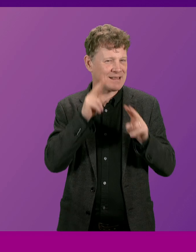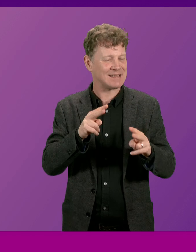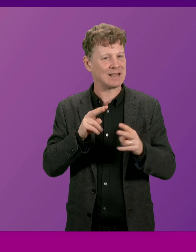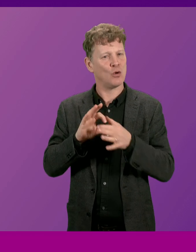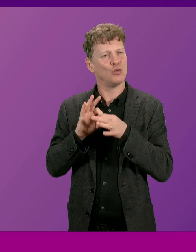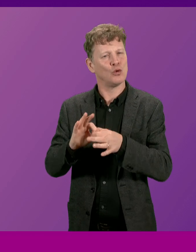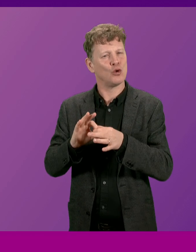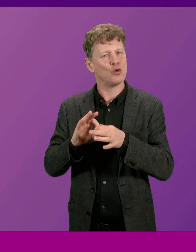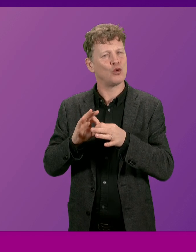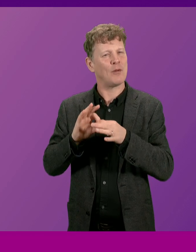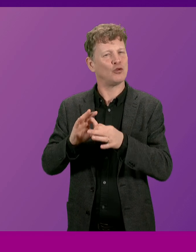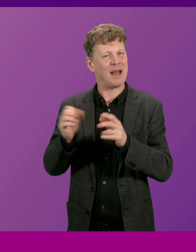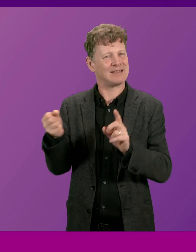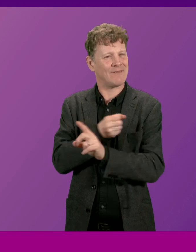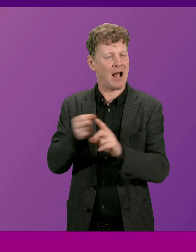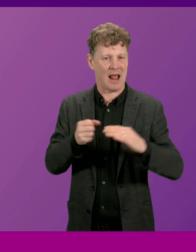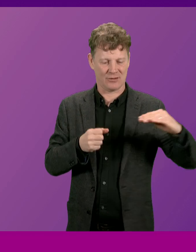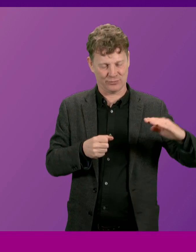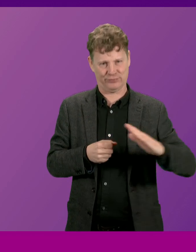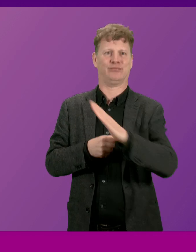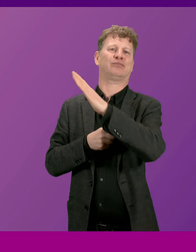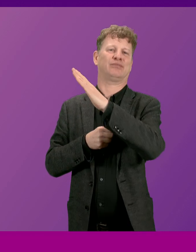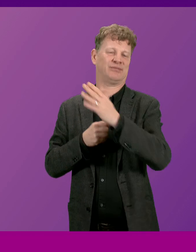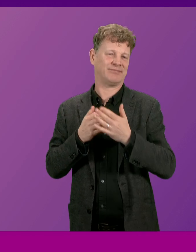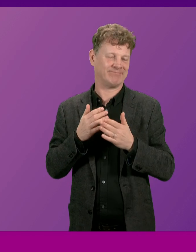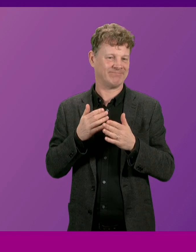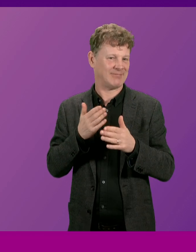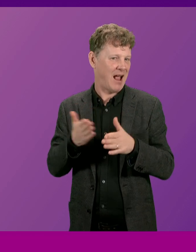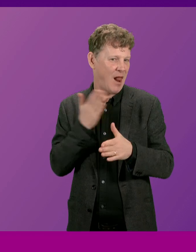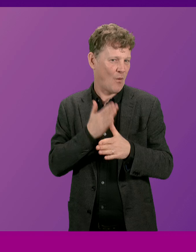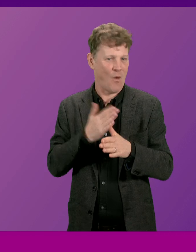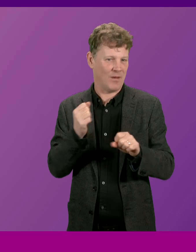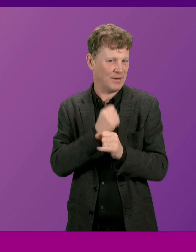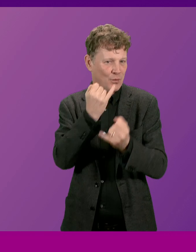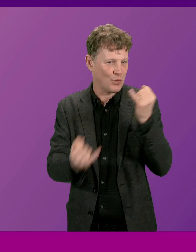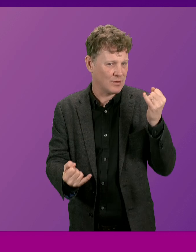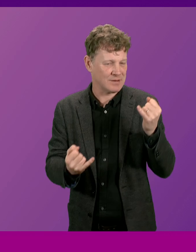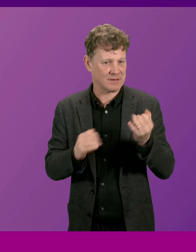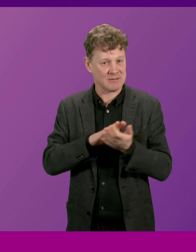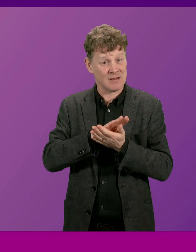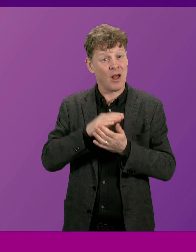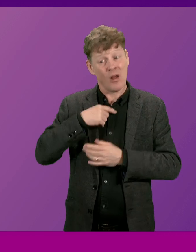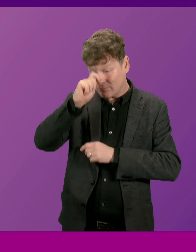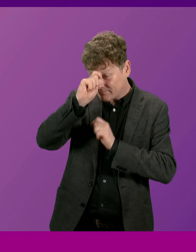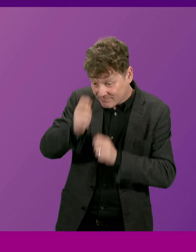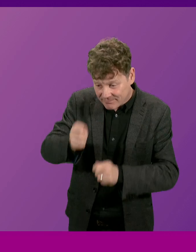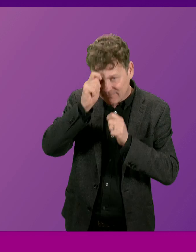of year, we often see huge spikes in domestic violence, which is fuelled mostly by alcohol. As well as paying tribute to the front-line blue-light workers, whom we all thank for their